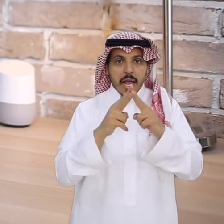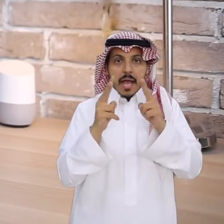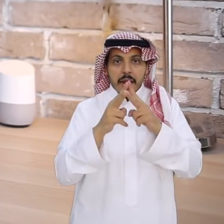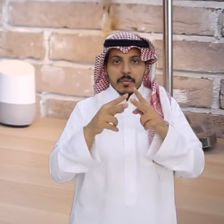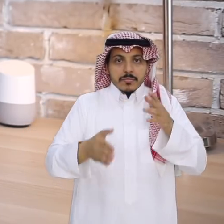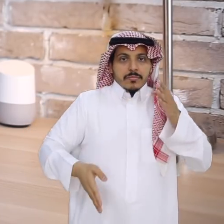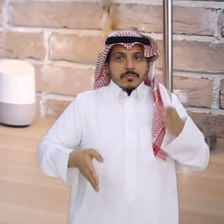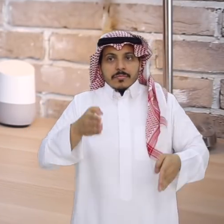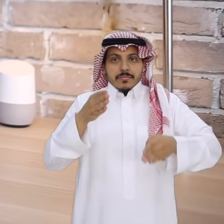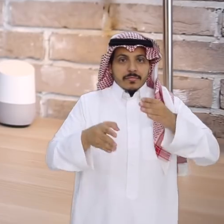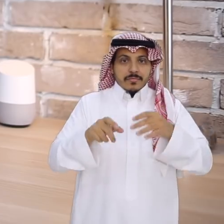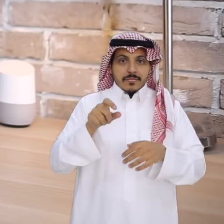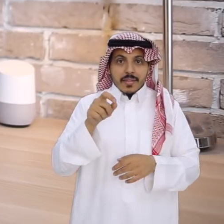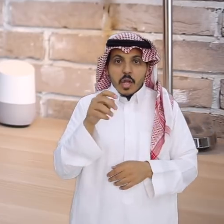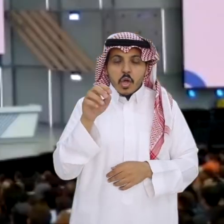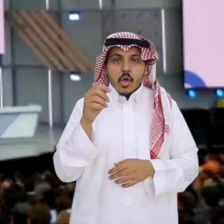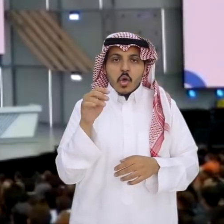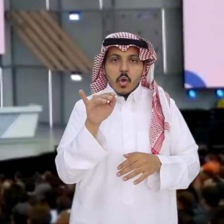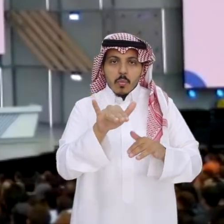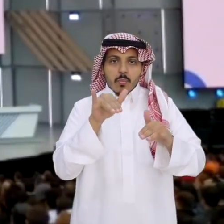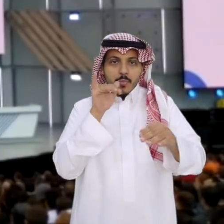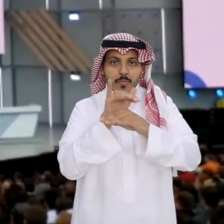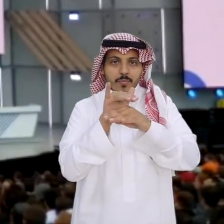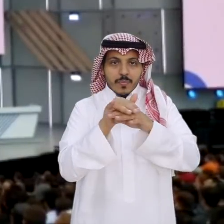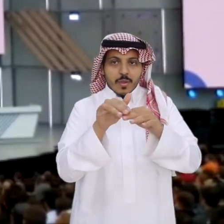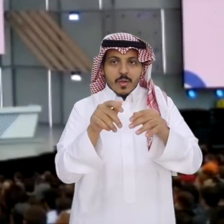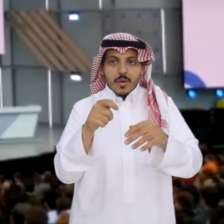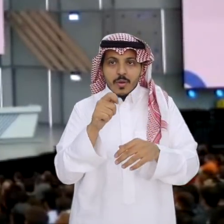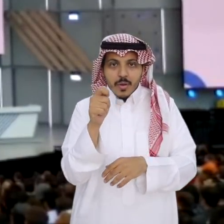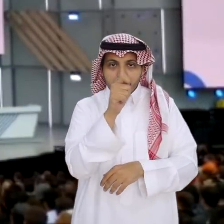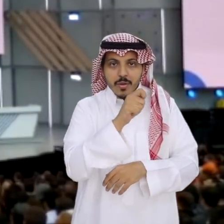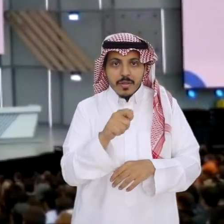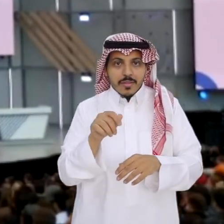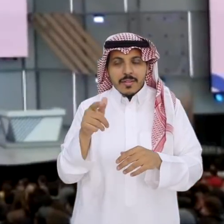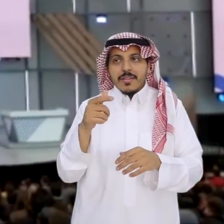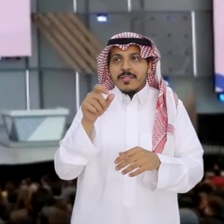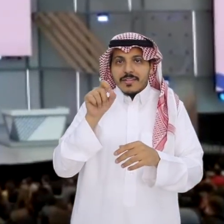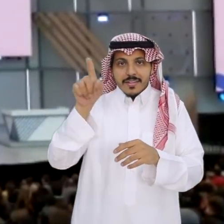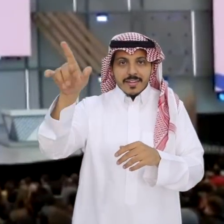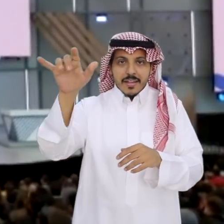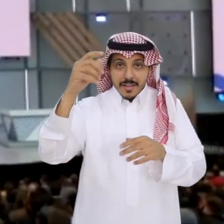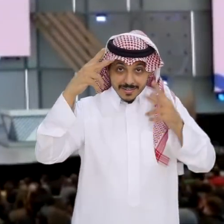You still remember what Google did in Google IO where the assistant called a restaurant and barber?